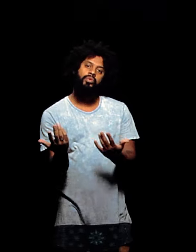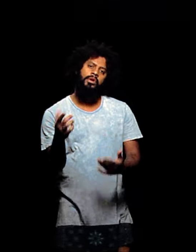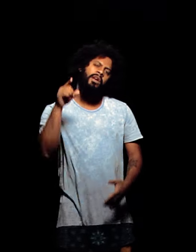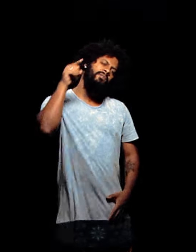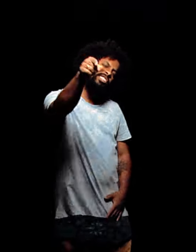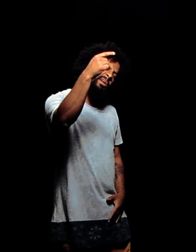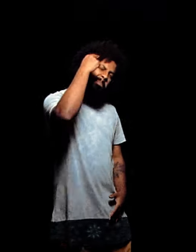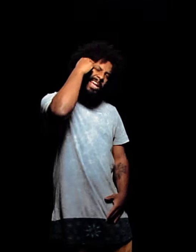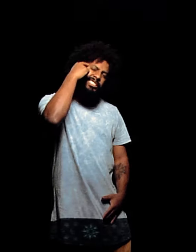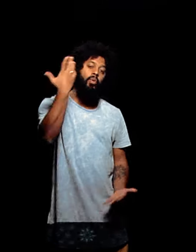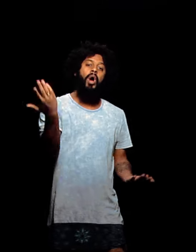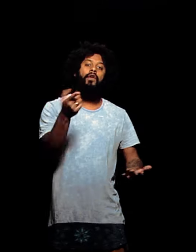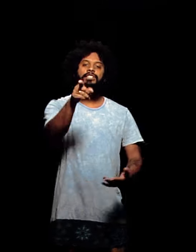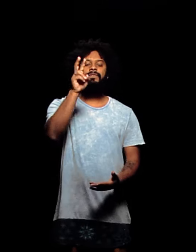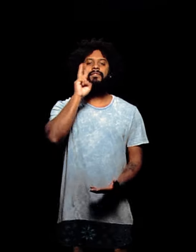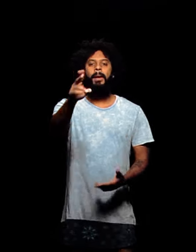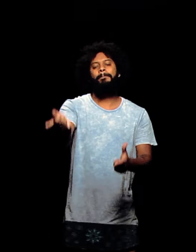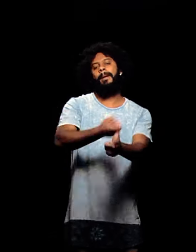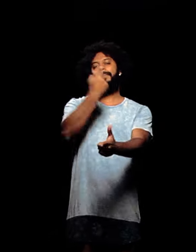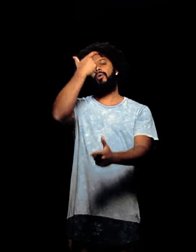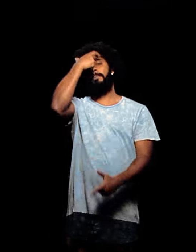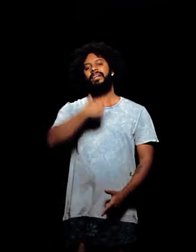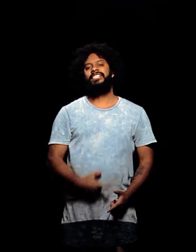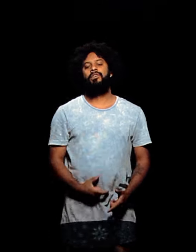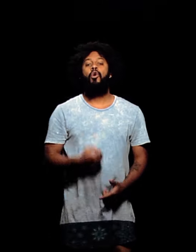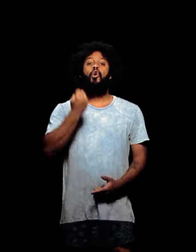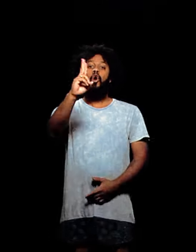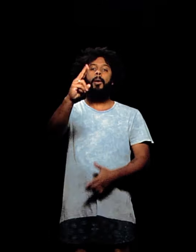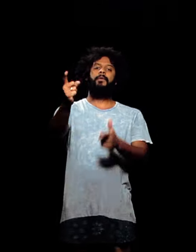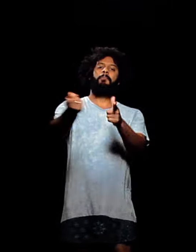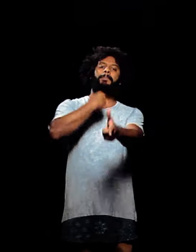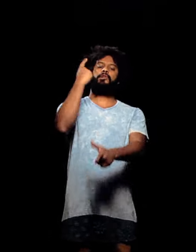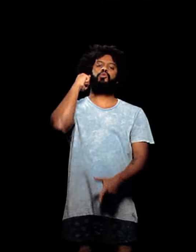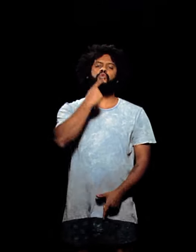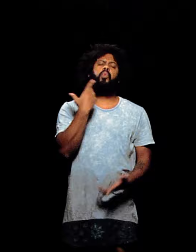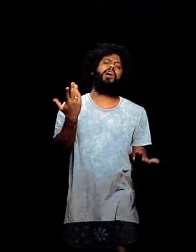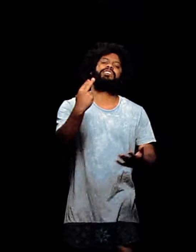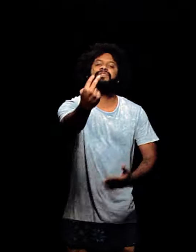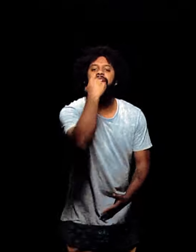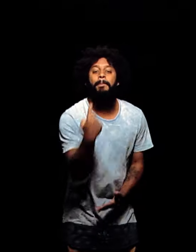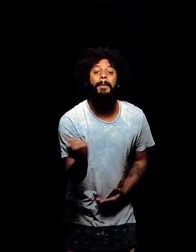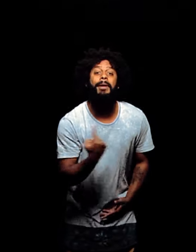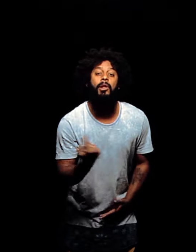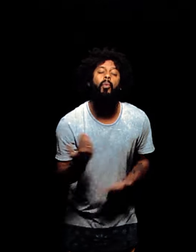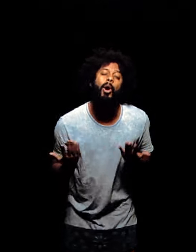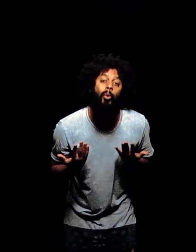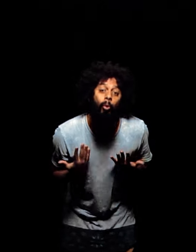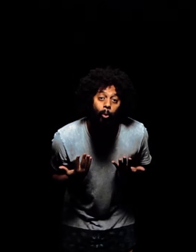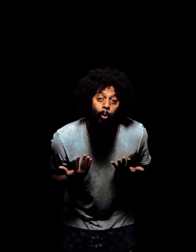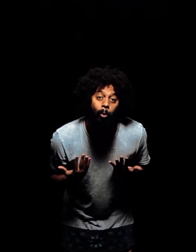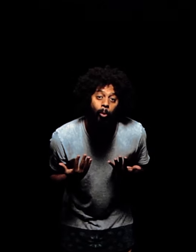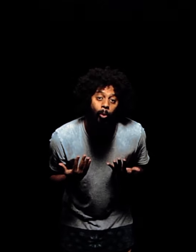When you look at me what do you see first? A black or a deaf?